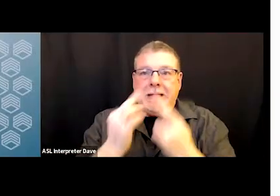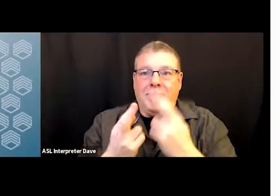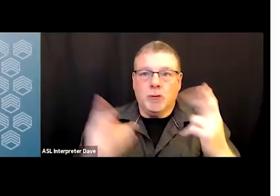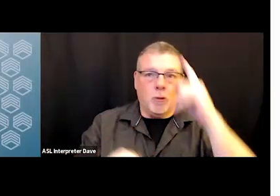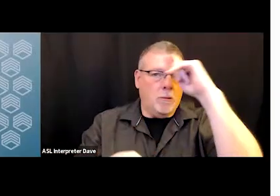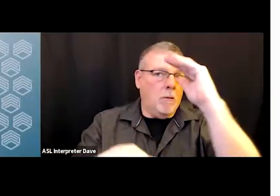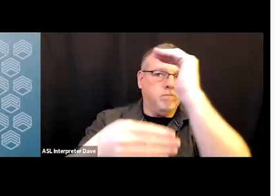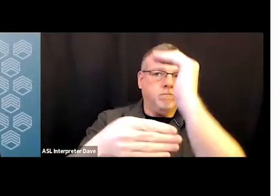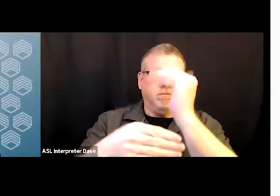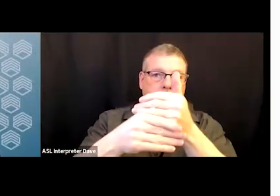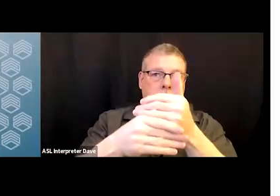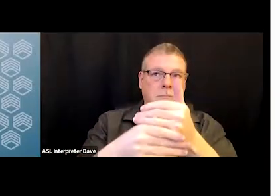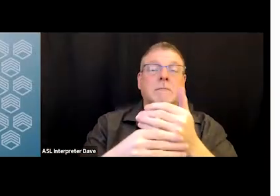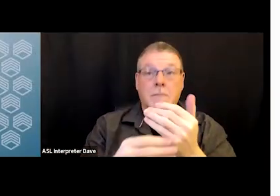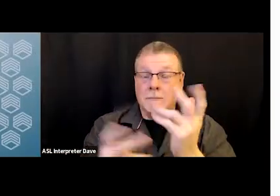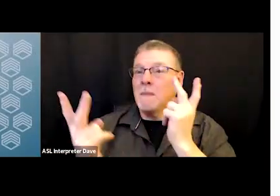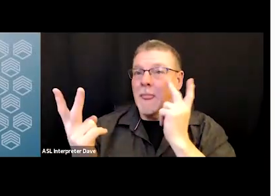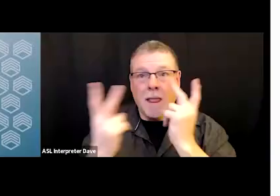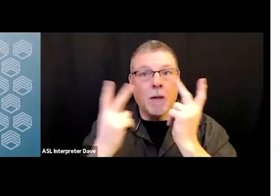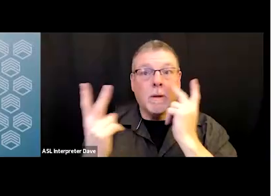We see this in, you know,